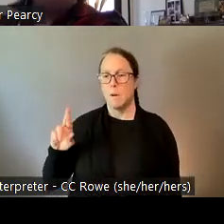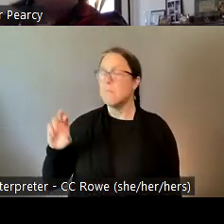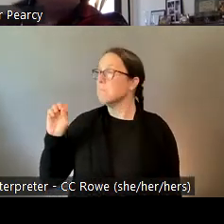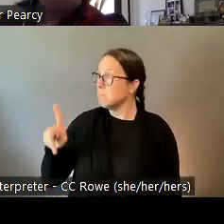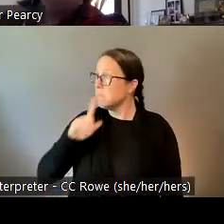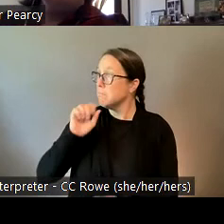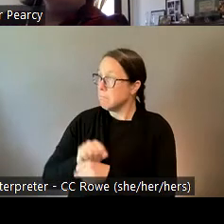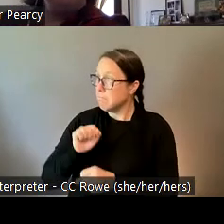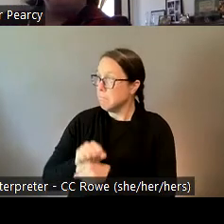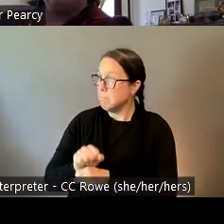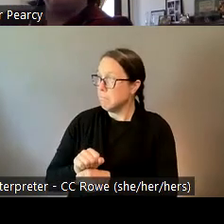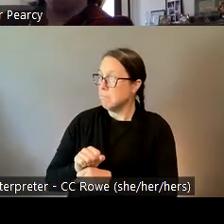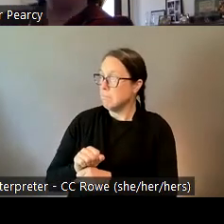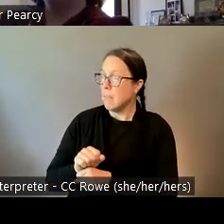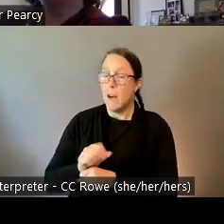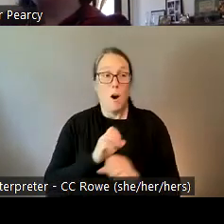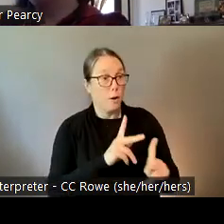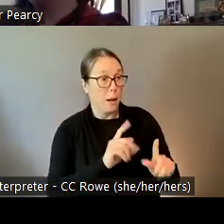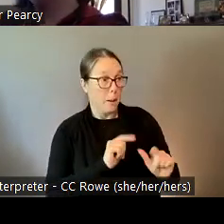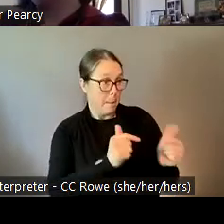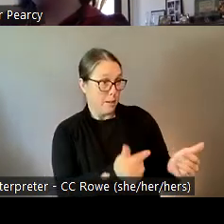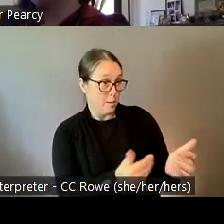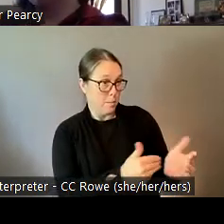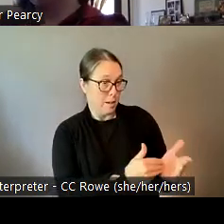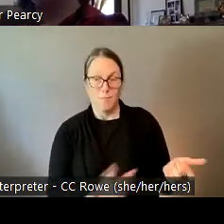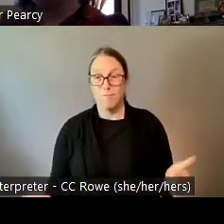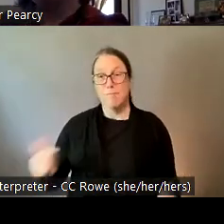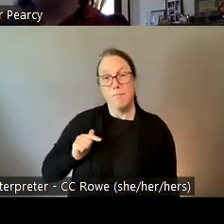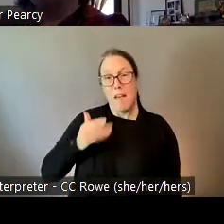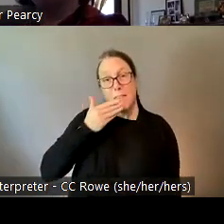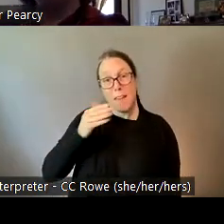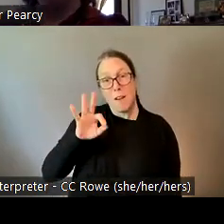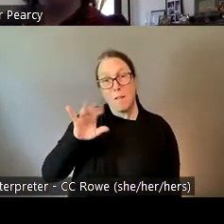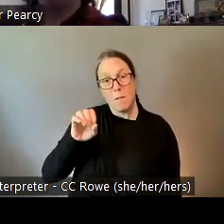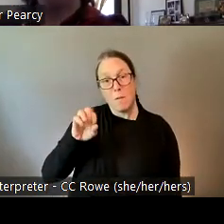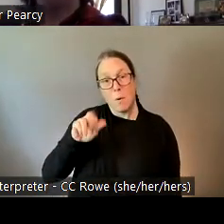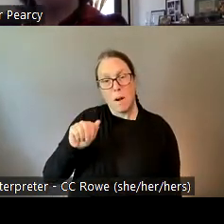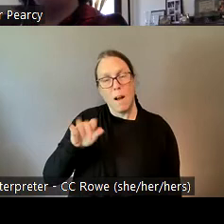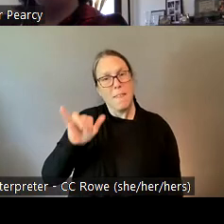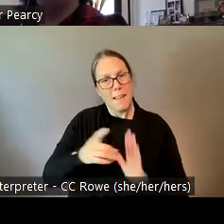Back to you then. Thank you so much, Flora. That demo, I think, was so helpful for everybody.